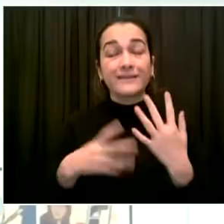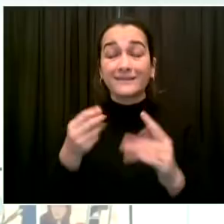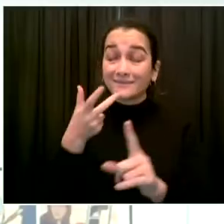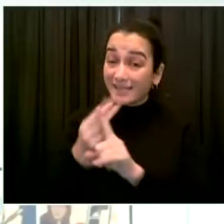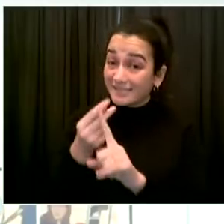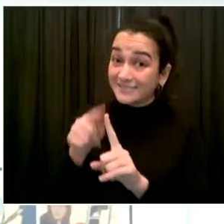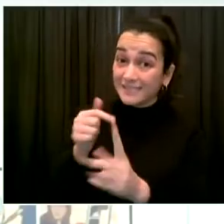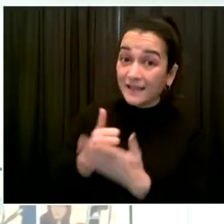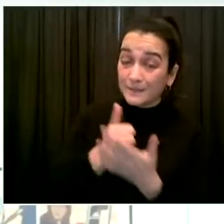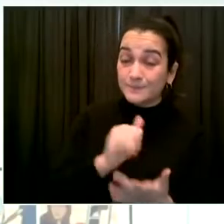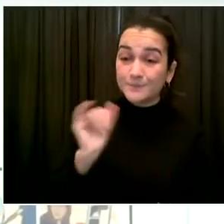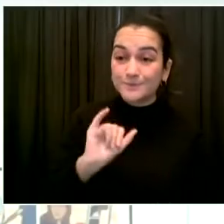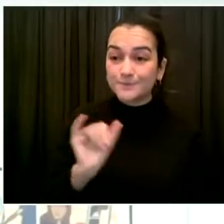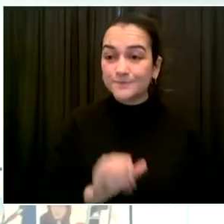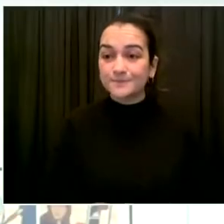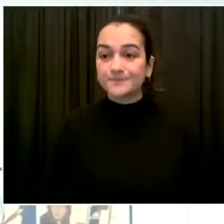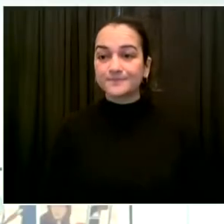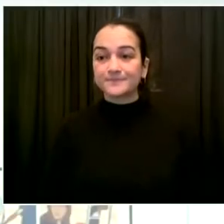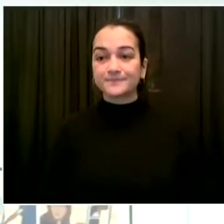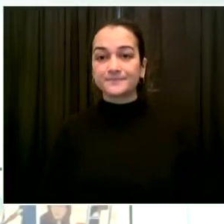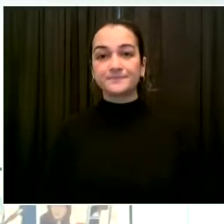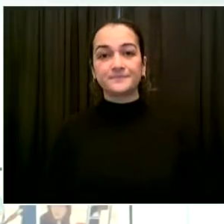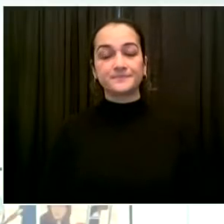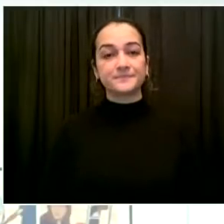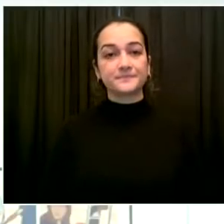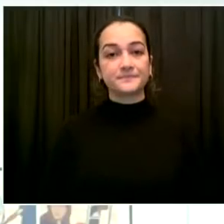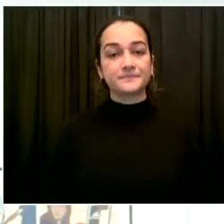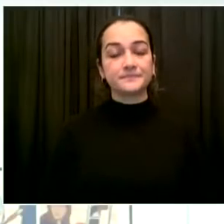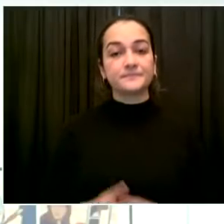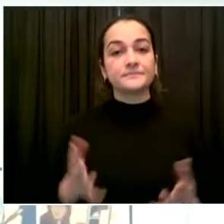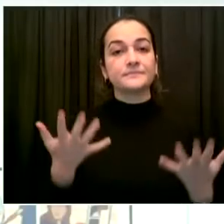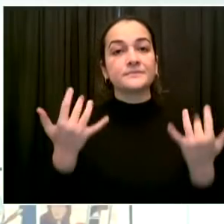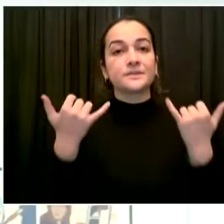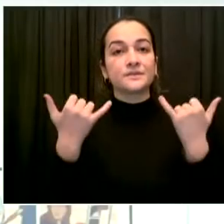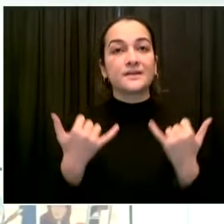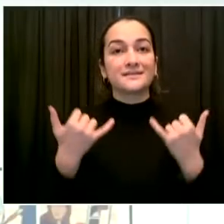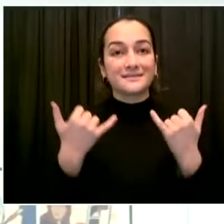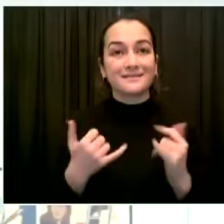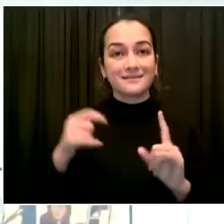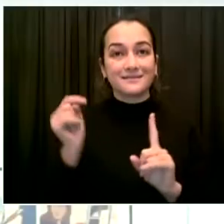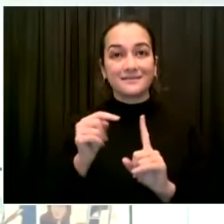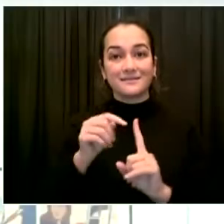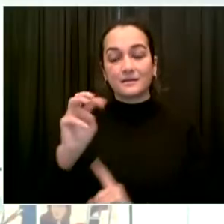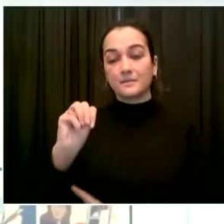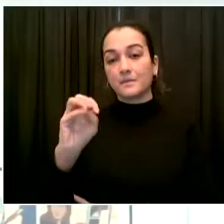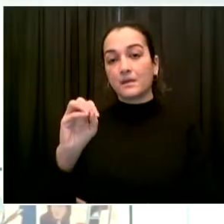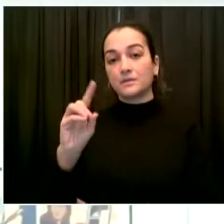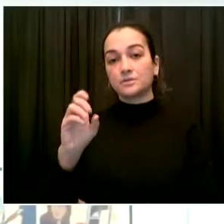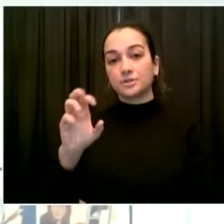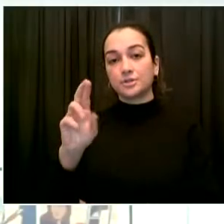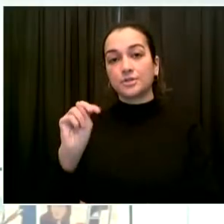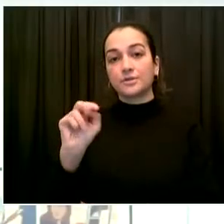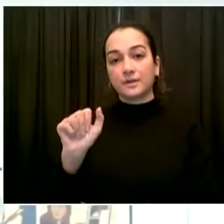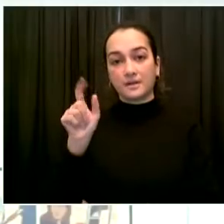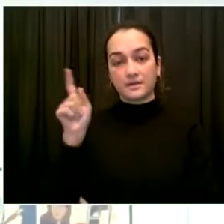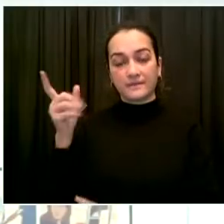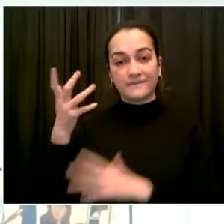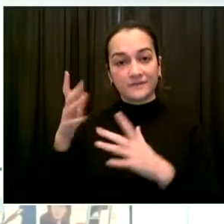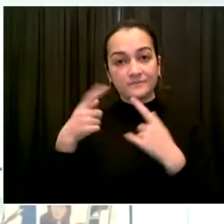DISTANCING FOR MORE LAYERS OF